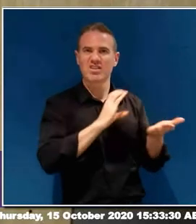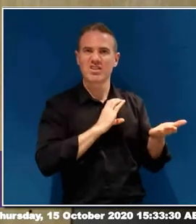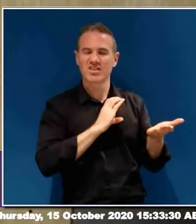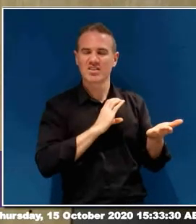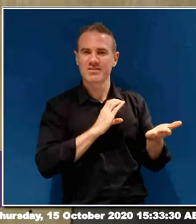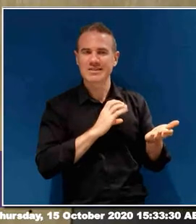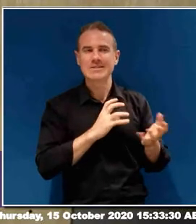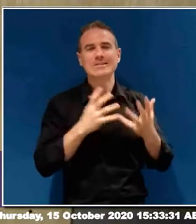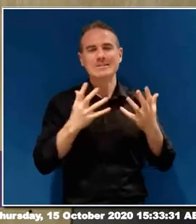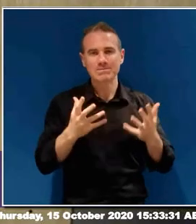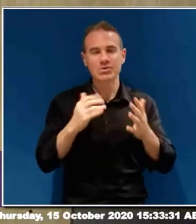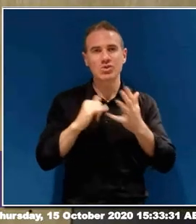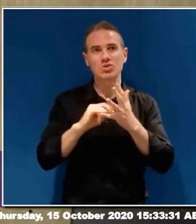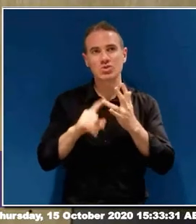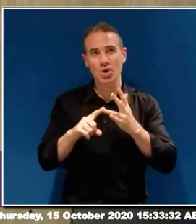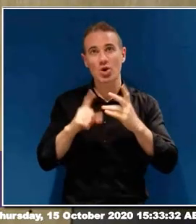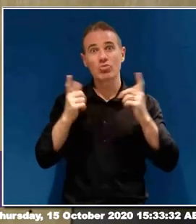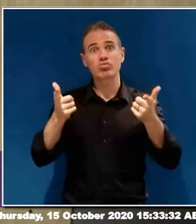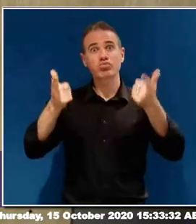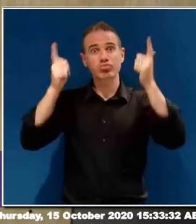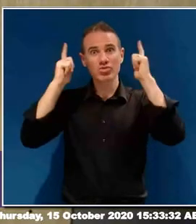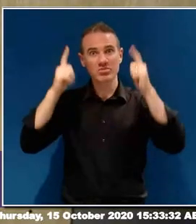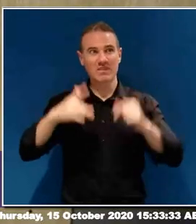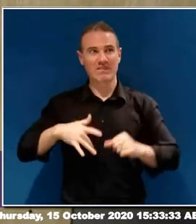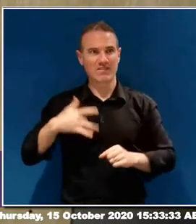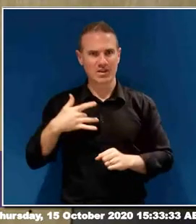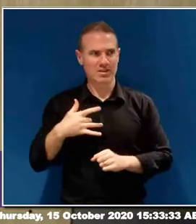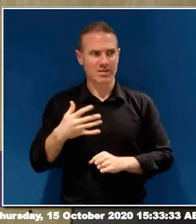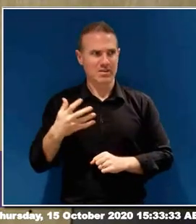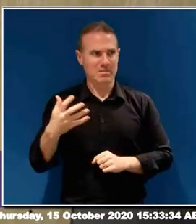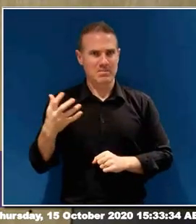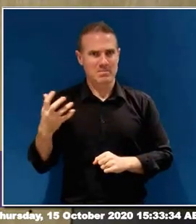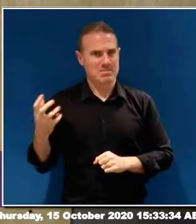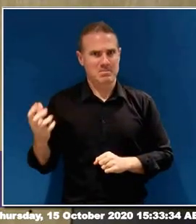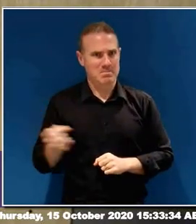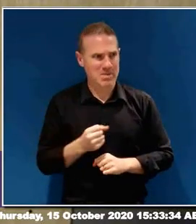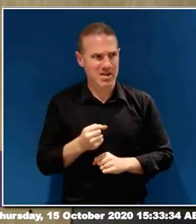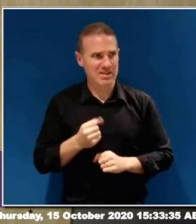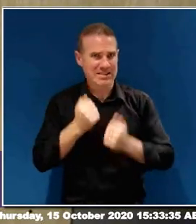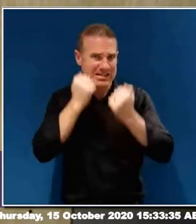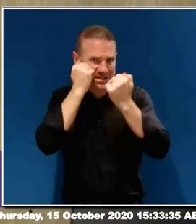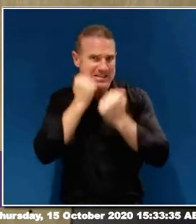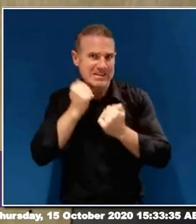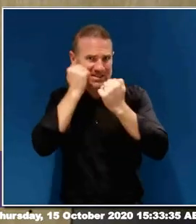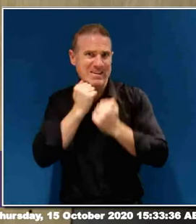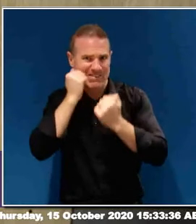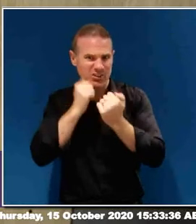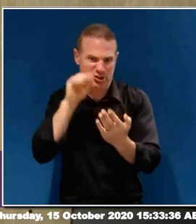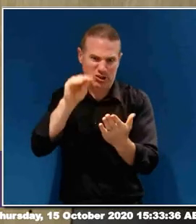case and have evidence to support that case, and suspension is